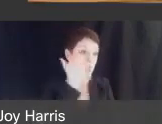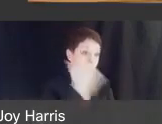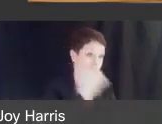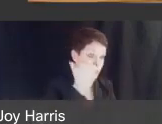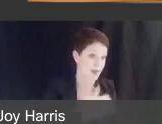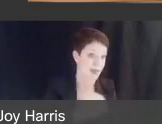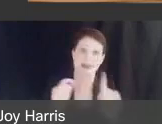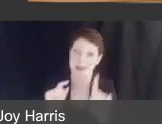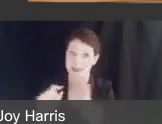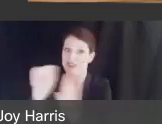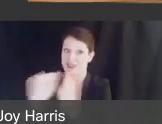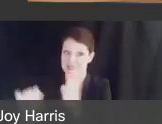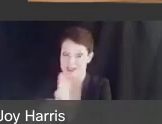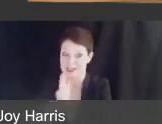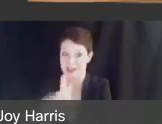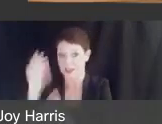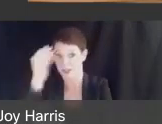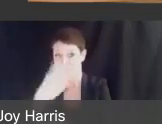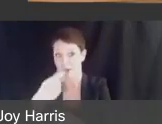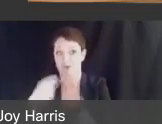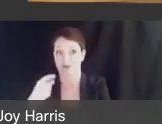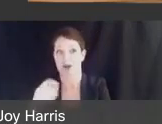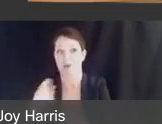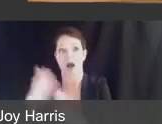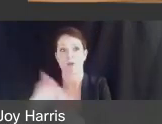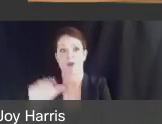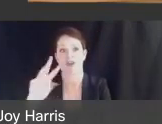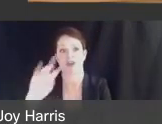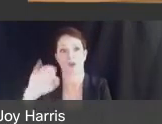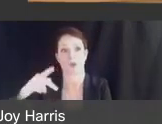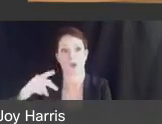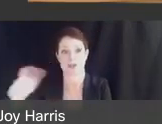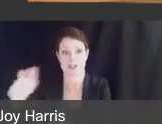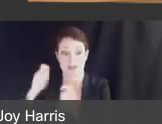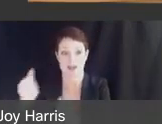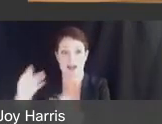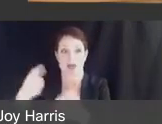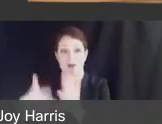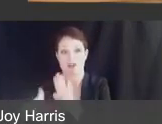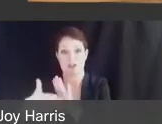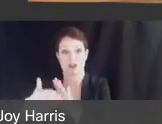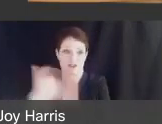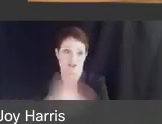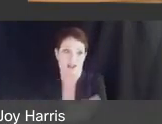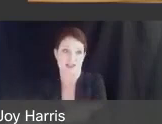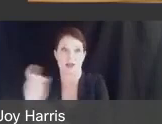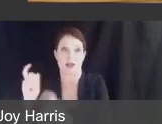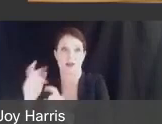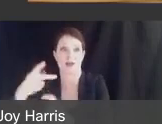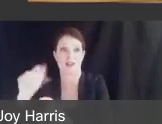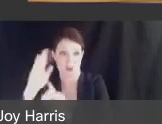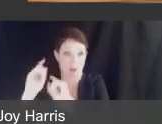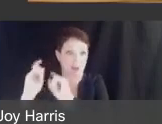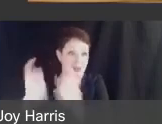is told by Operation Warp Speed how much vaccine Pennsylvania is going to get and, on any given week,